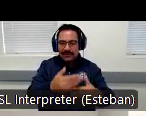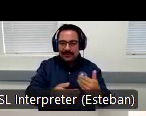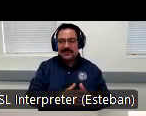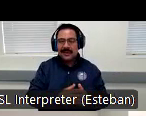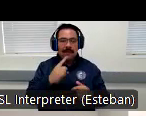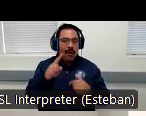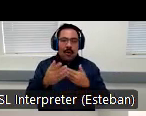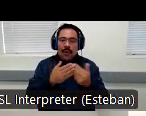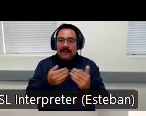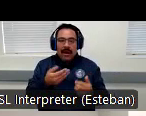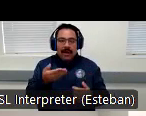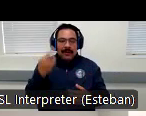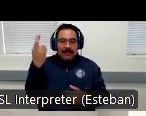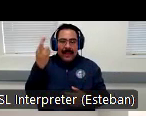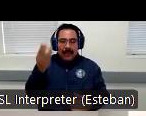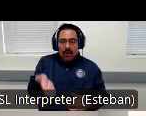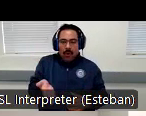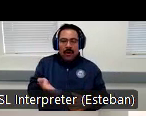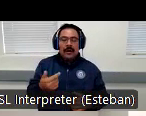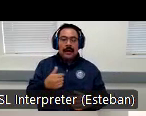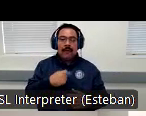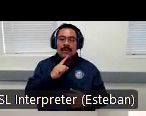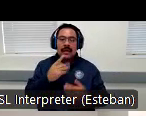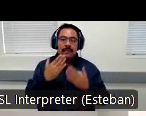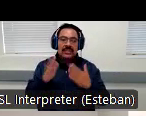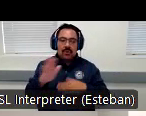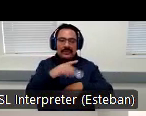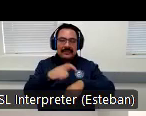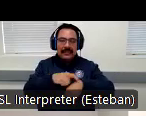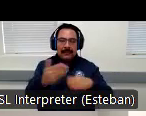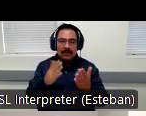whatever I'm there for. So we really appreciate your time here today to learn a little bit more,